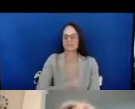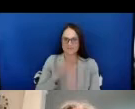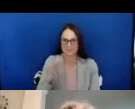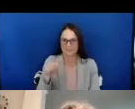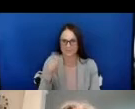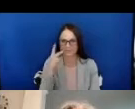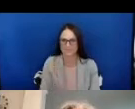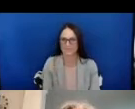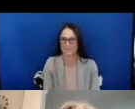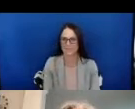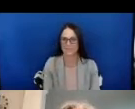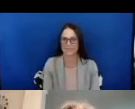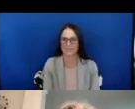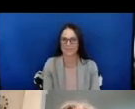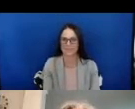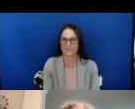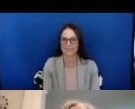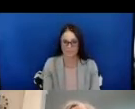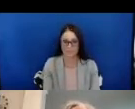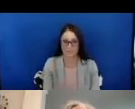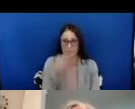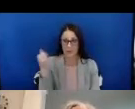Yeah. Okay. 15:52:05 Is that better.